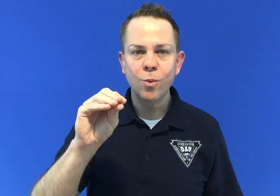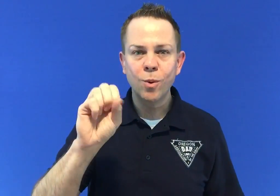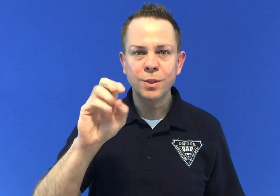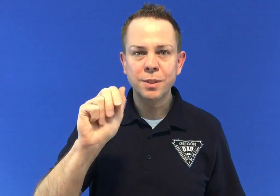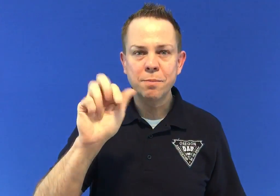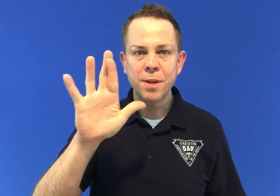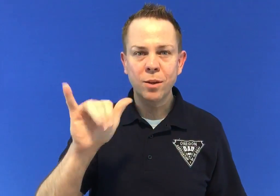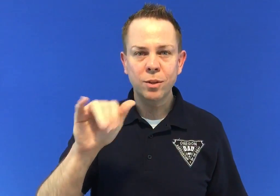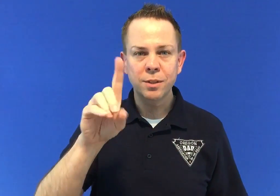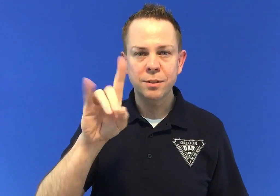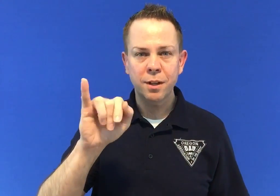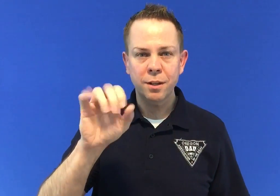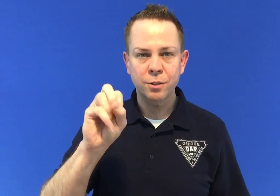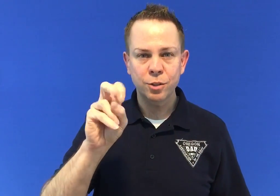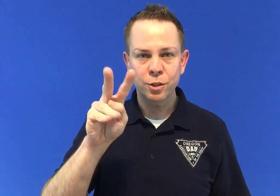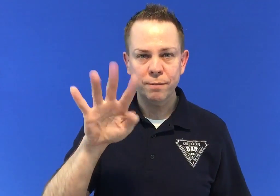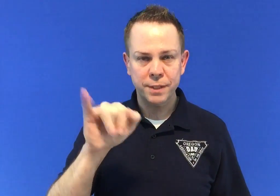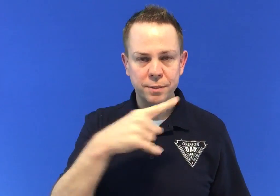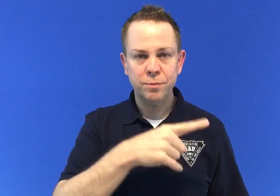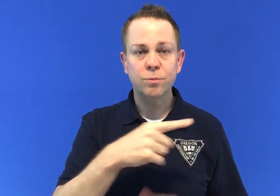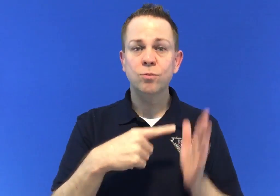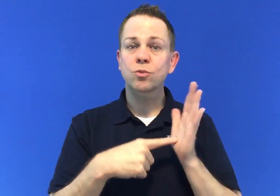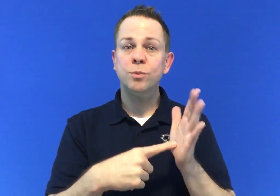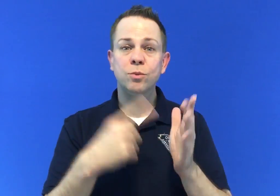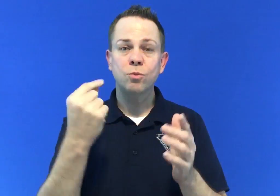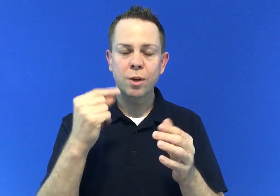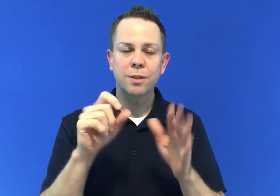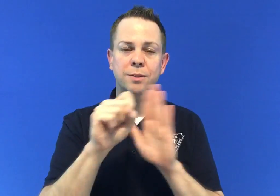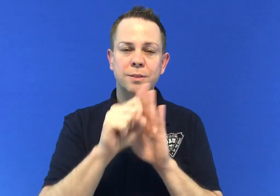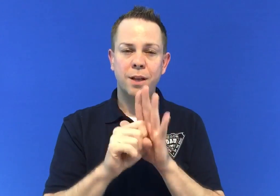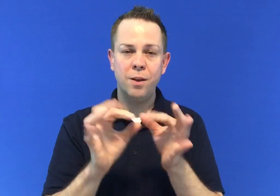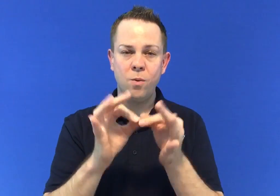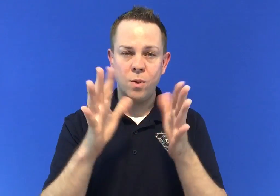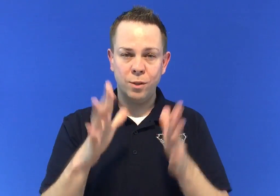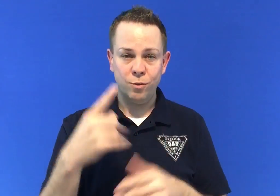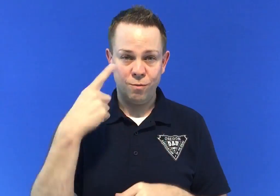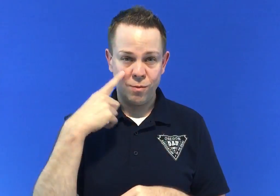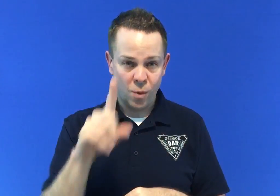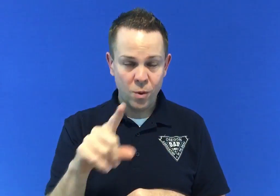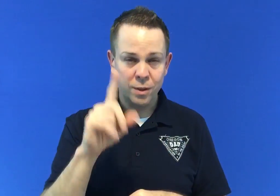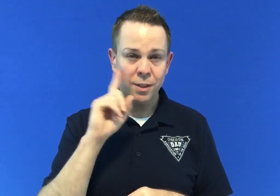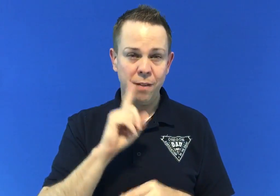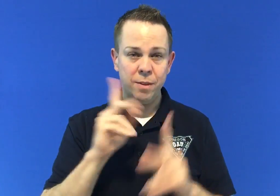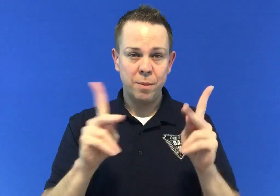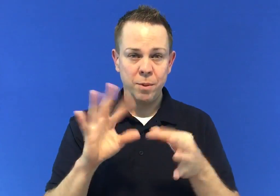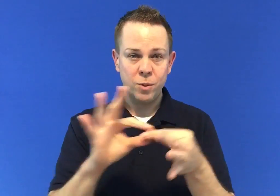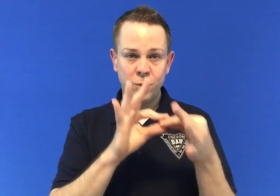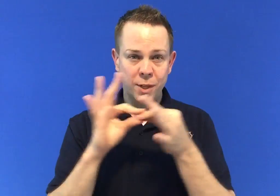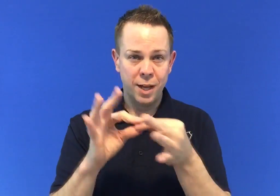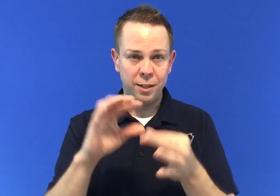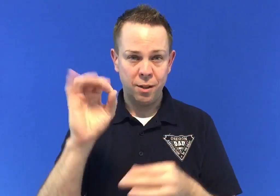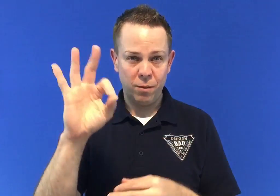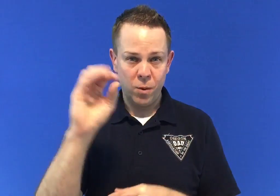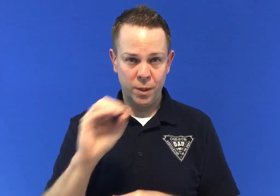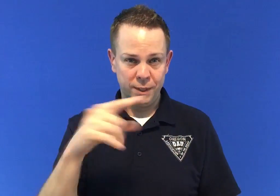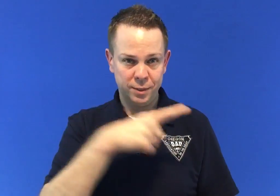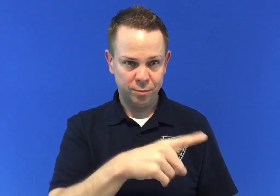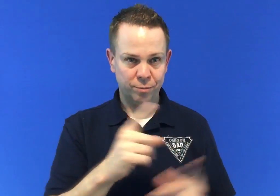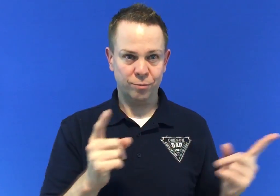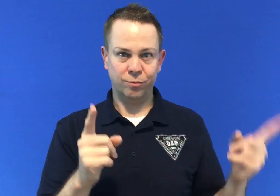Rosemary DiSiervi, representative for Deaf People United of Oregon,